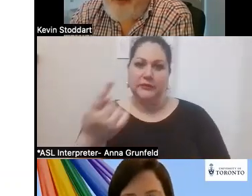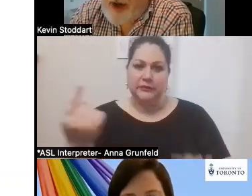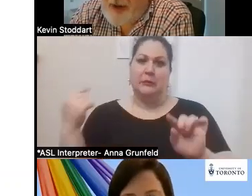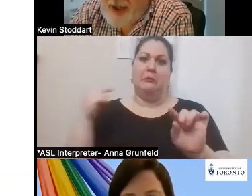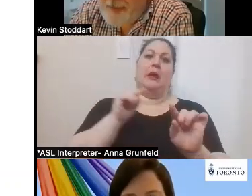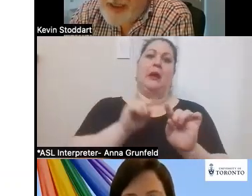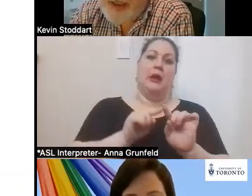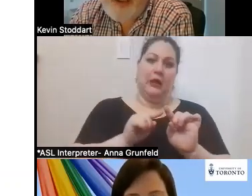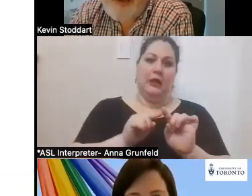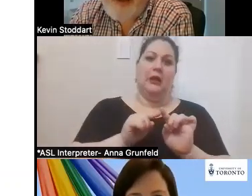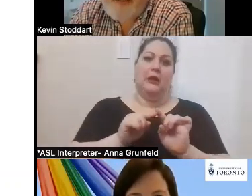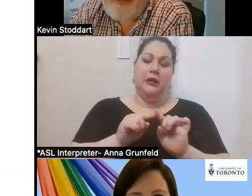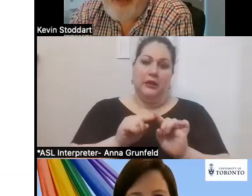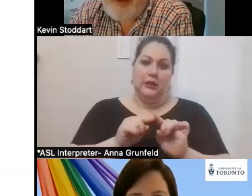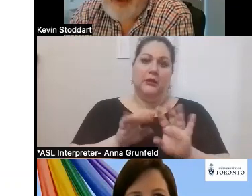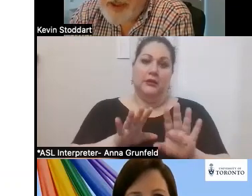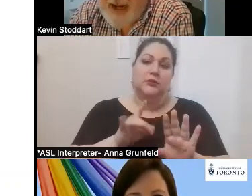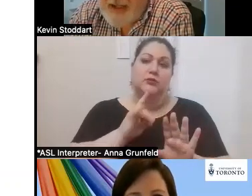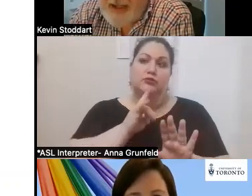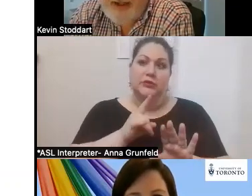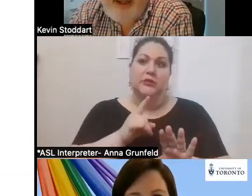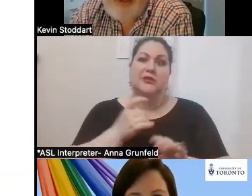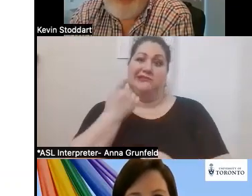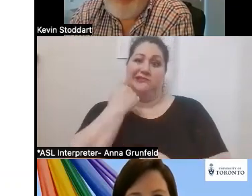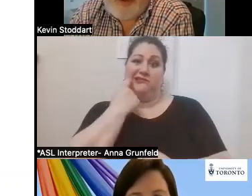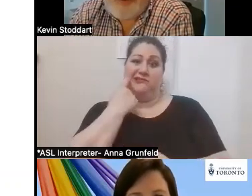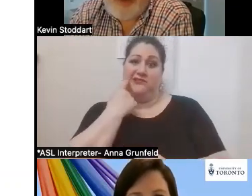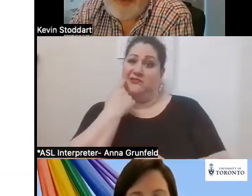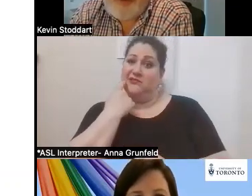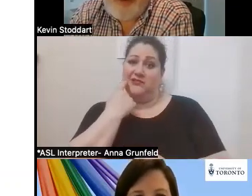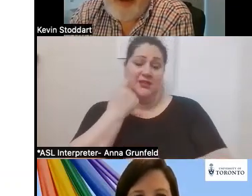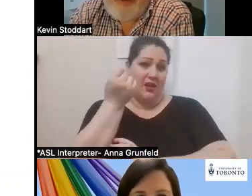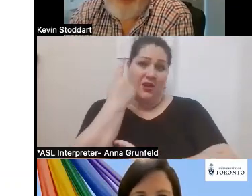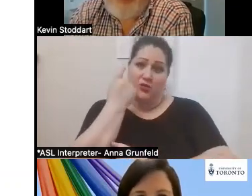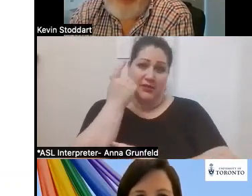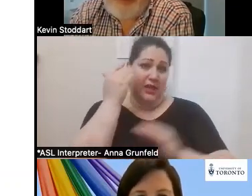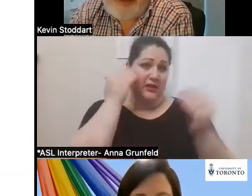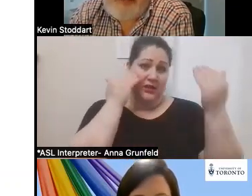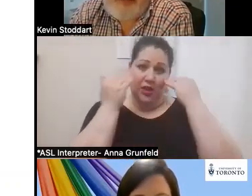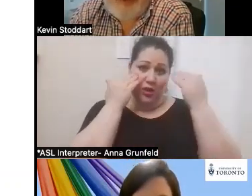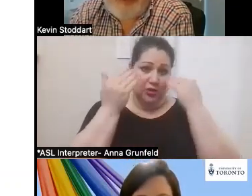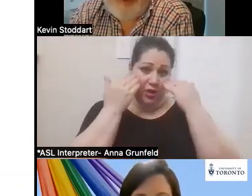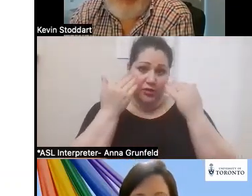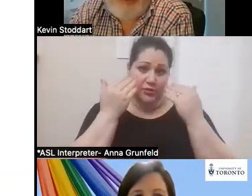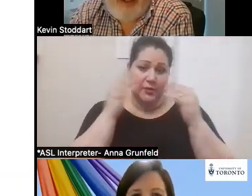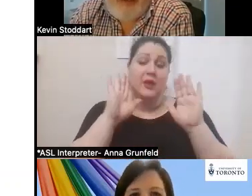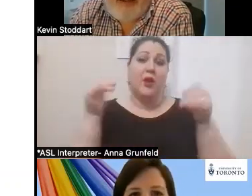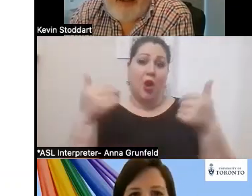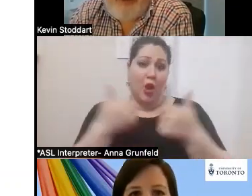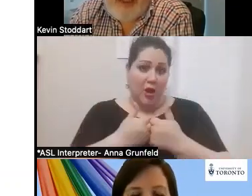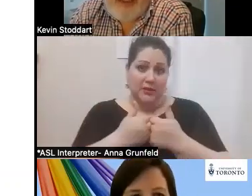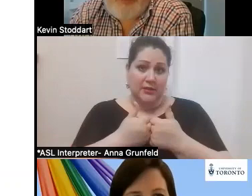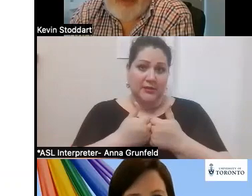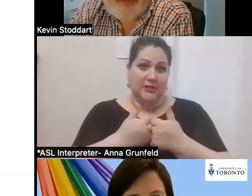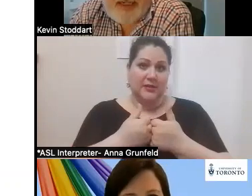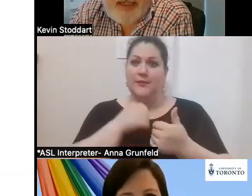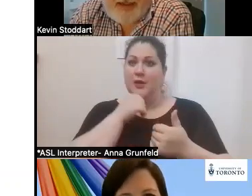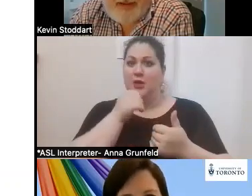fairly recent understanding acknowledgement that autism does not end at the age of 18.